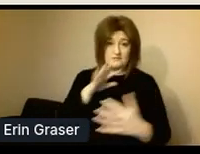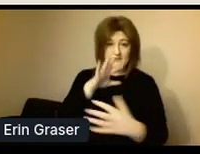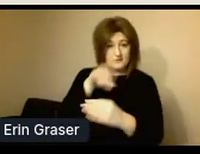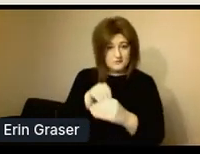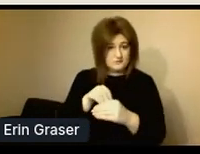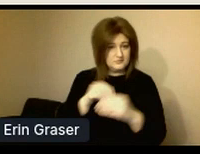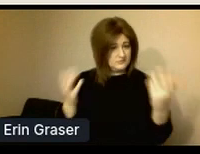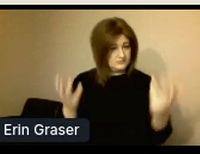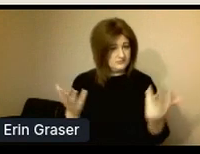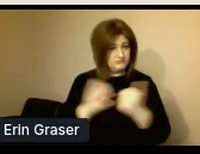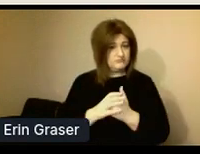Next slide.